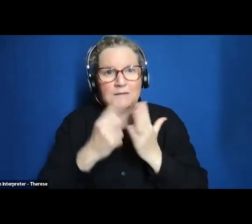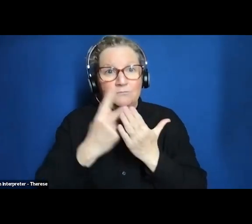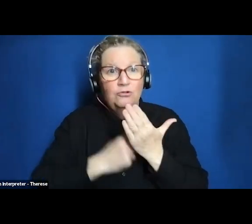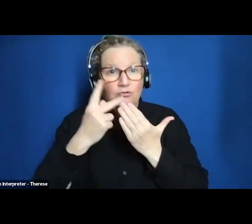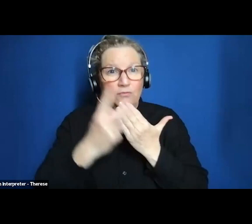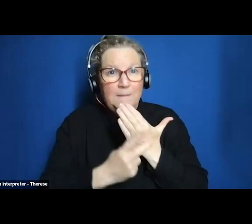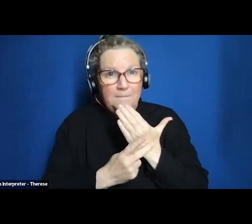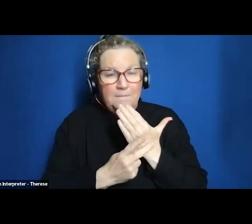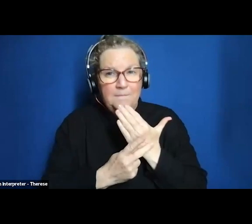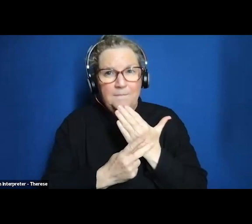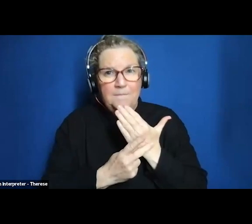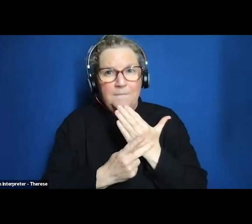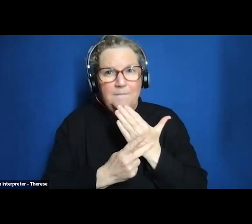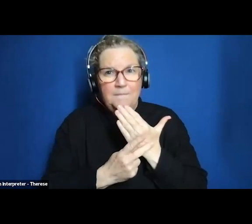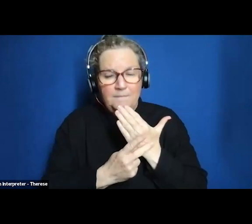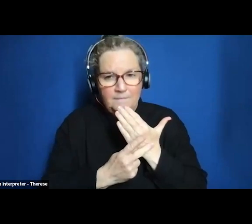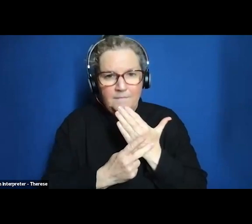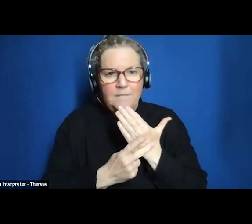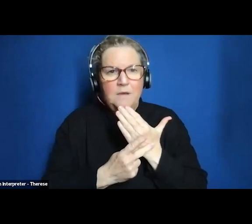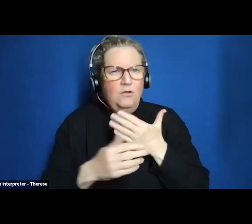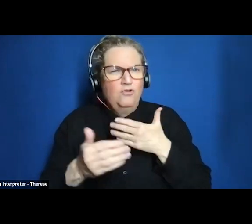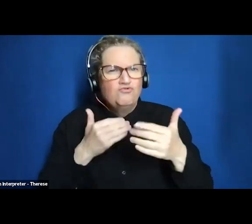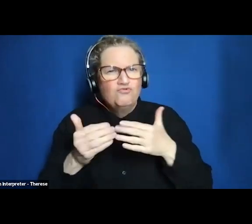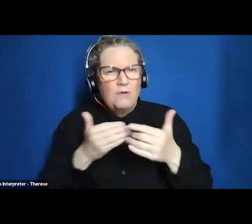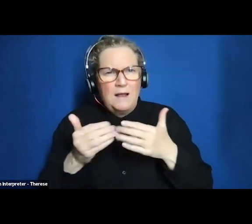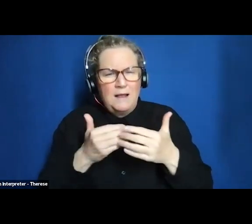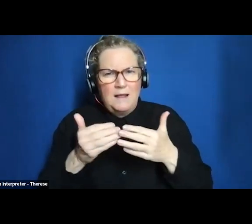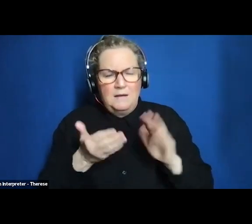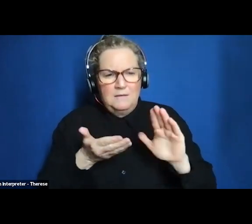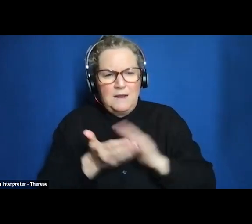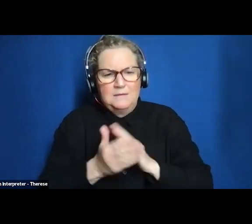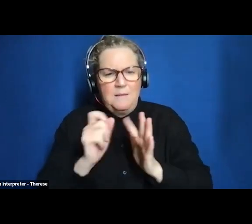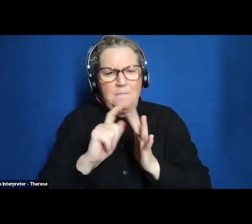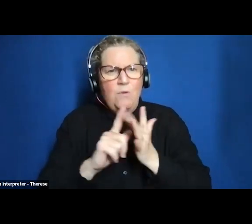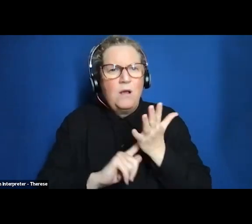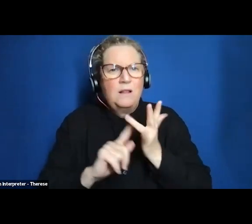within the National Disability Data Asset Pilot.